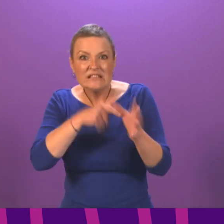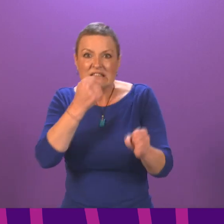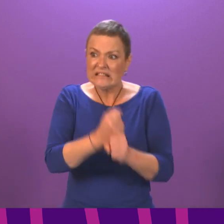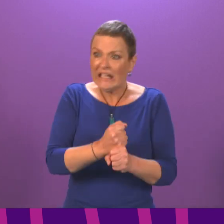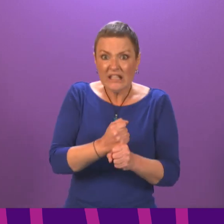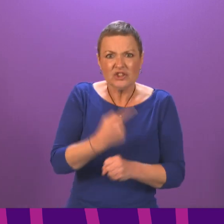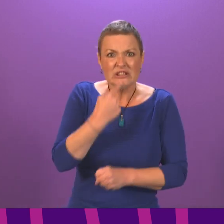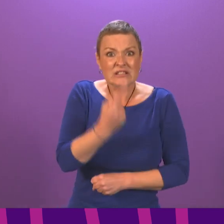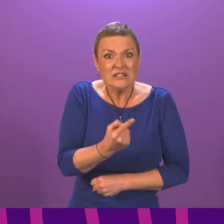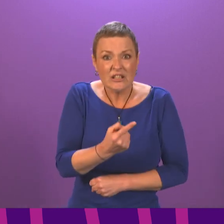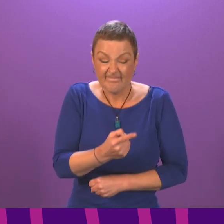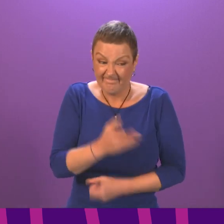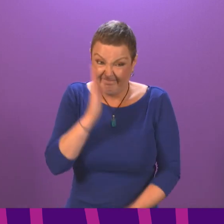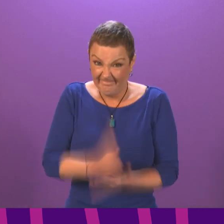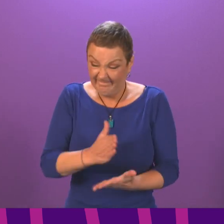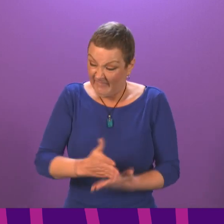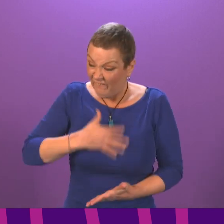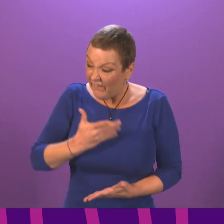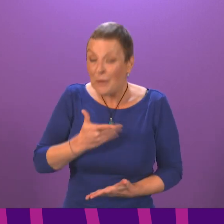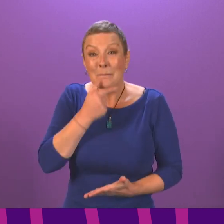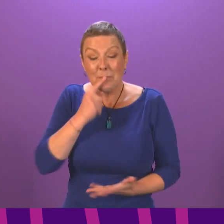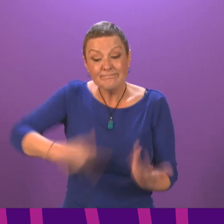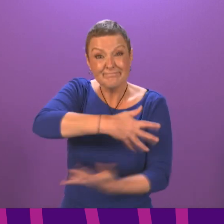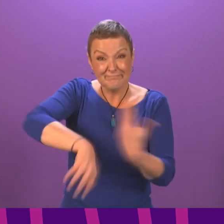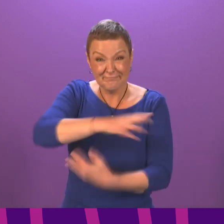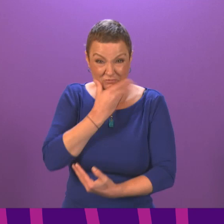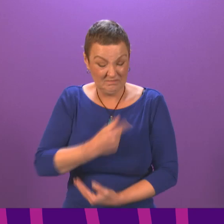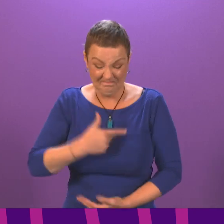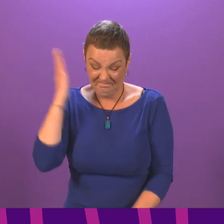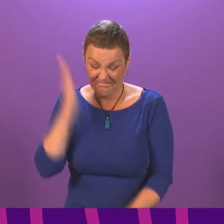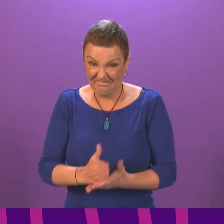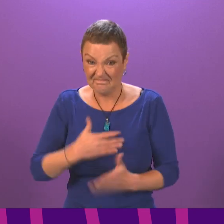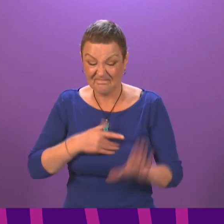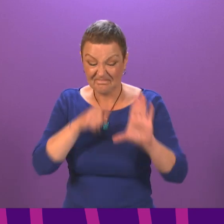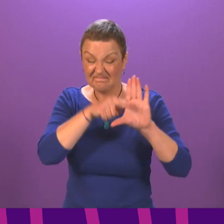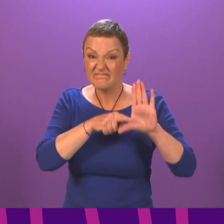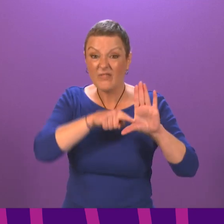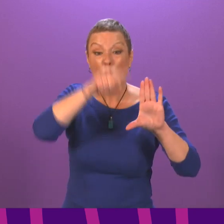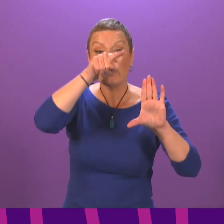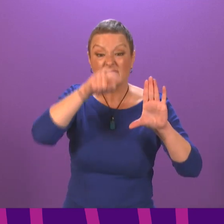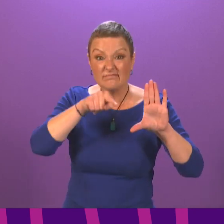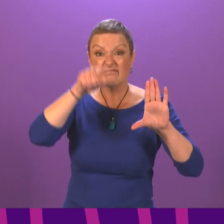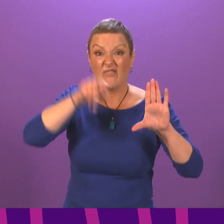a member of the scientific advisory group for emergencies, said that “It is likely to lead to a third wave of infection, with hospitals being overrun, and more unnecessary deaths.”